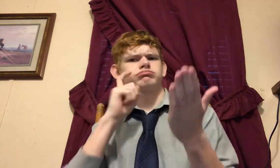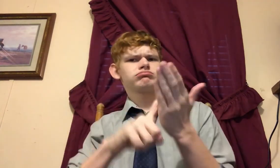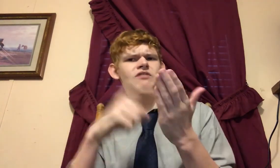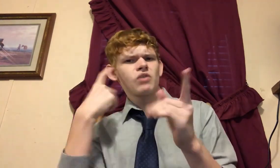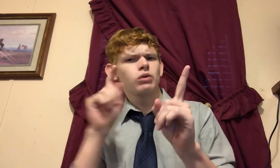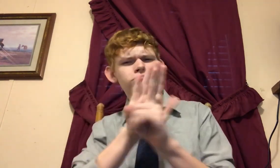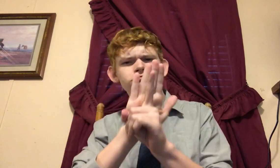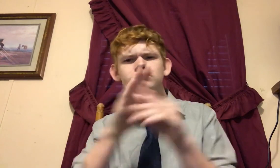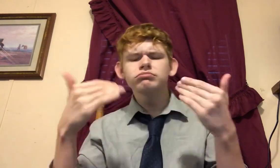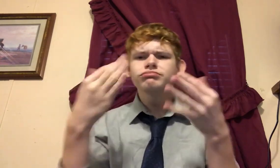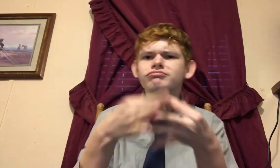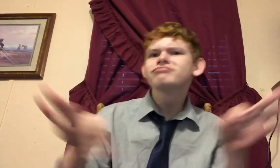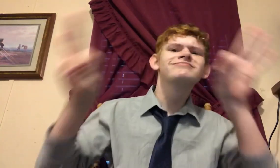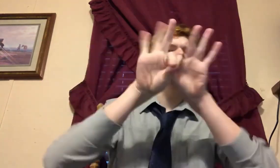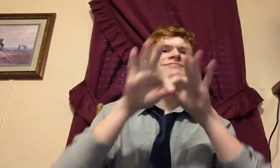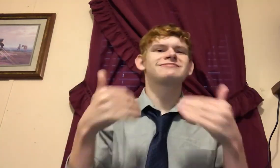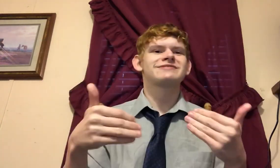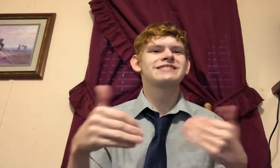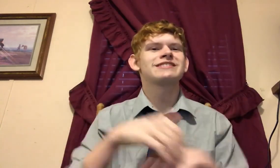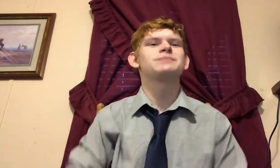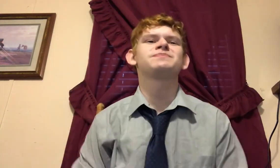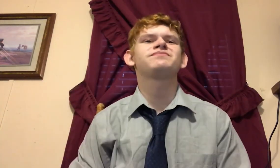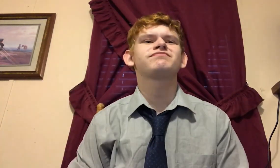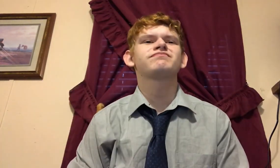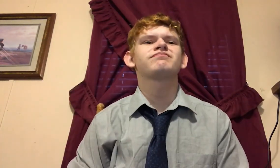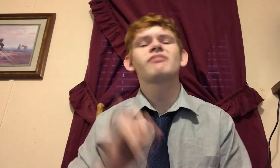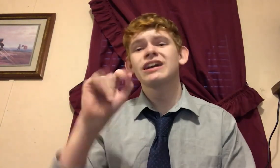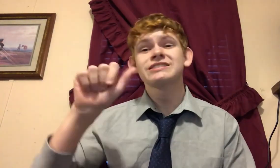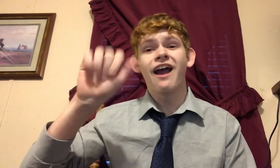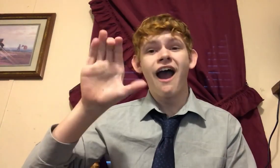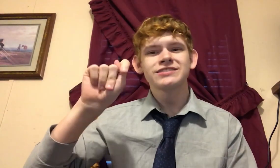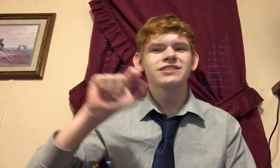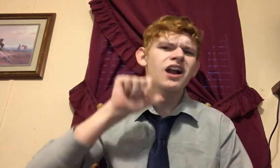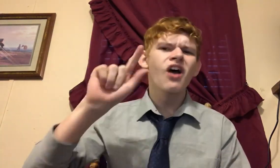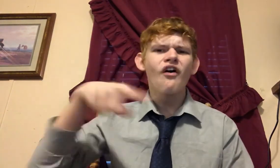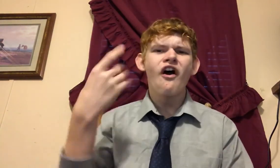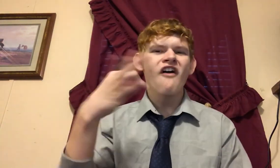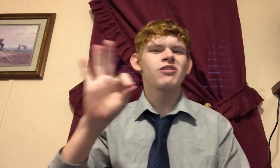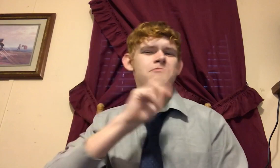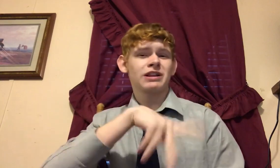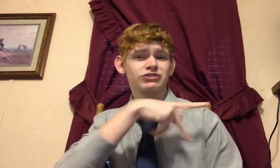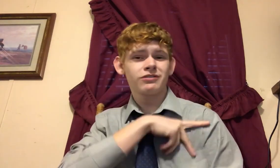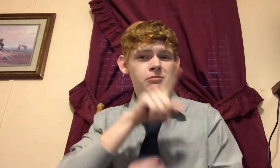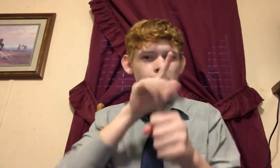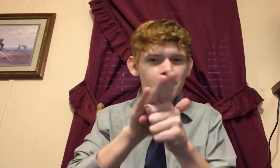that needs to be recognized for its own great significance. This act is not only one of personal commitment,